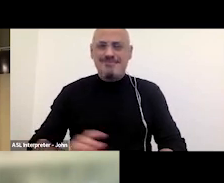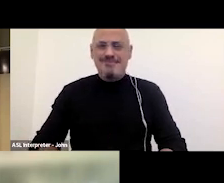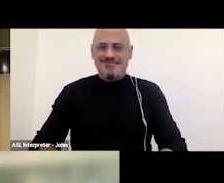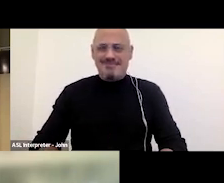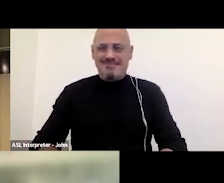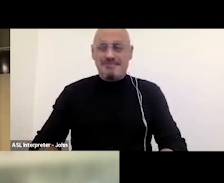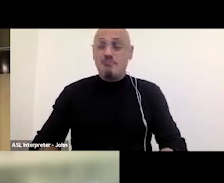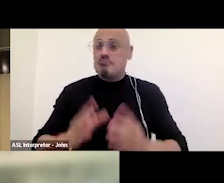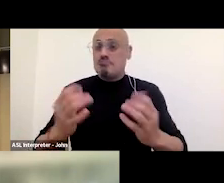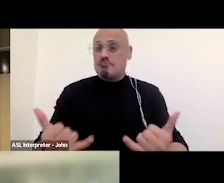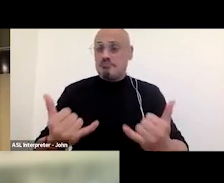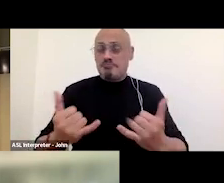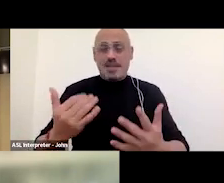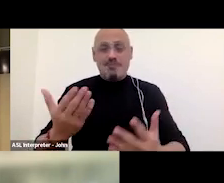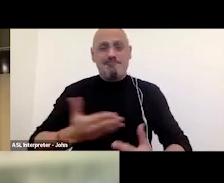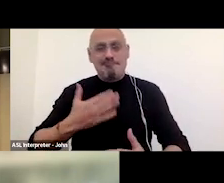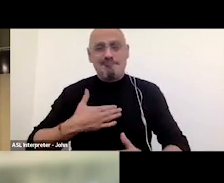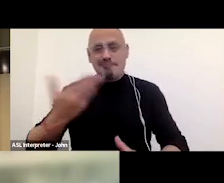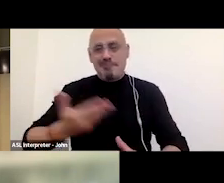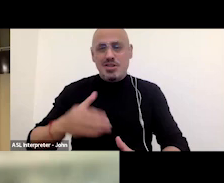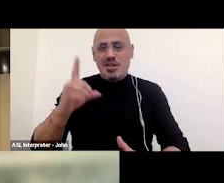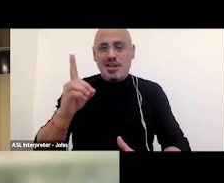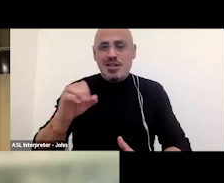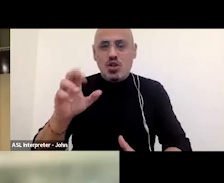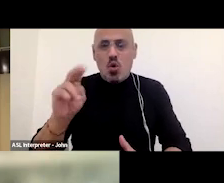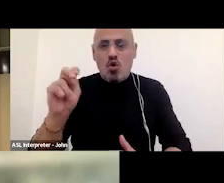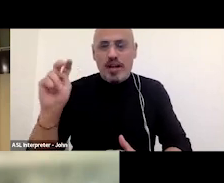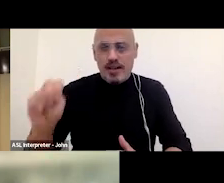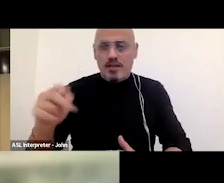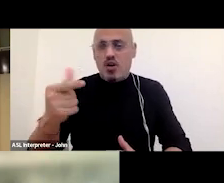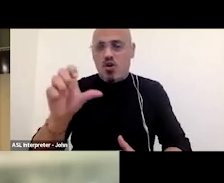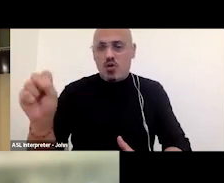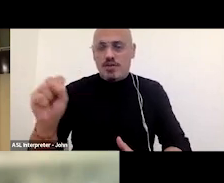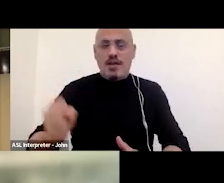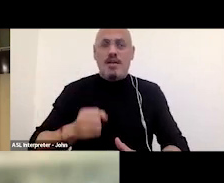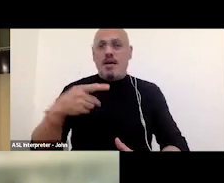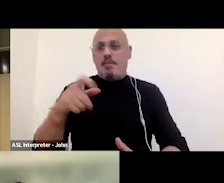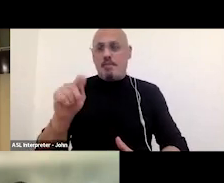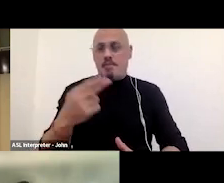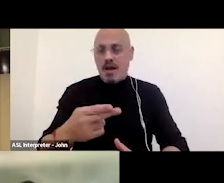So now I'm pleased to introduce Dorrine Gross, our PATH program coordinator and SOAR COR